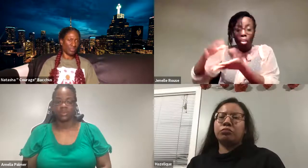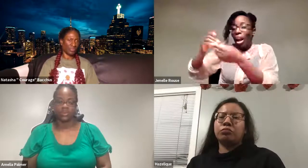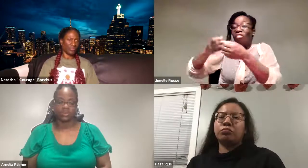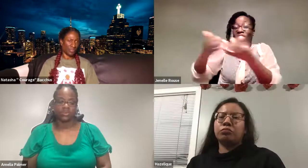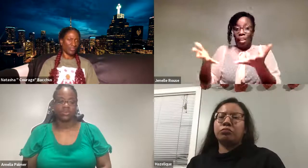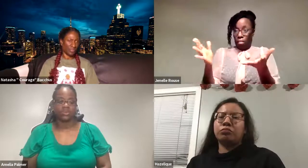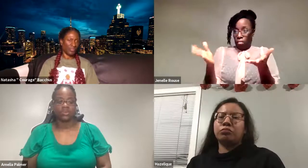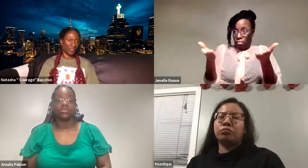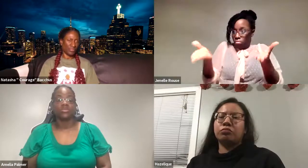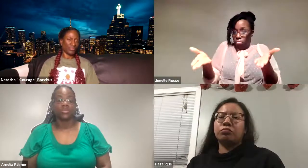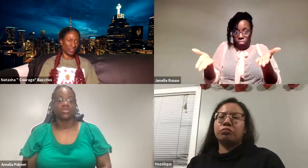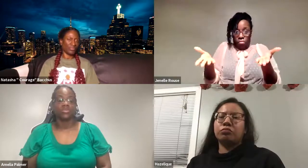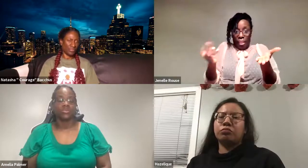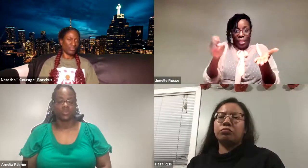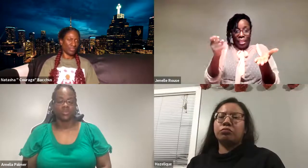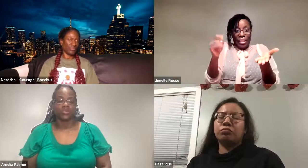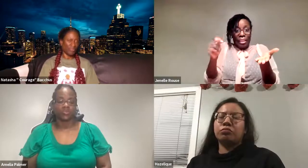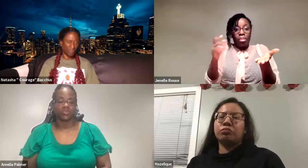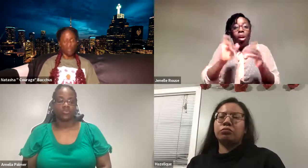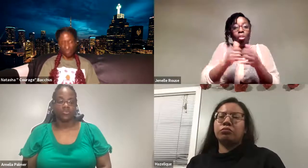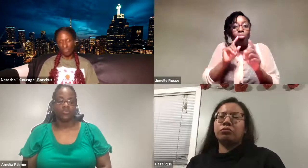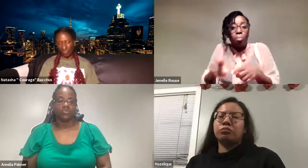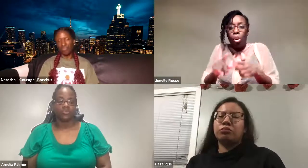people who are curious and we have art and we have resources and everything, if that's there,